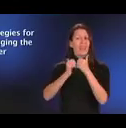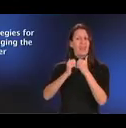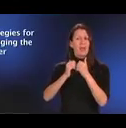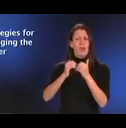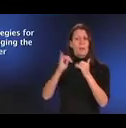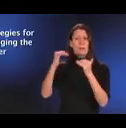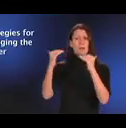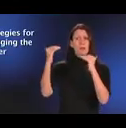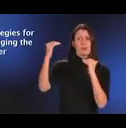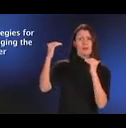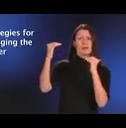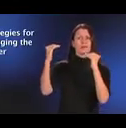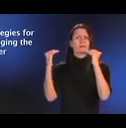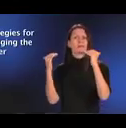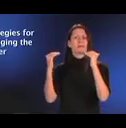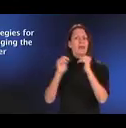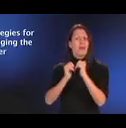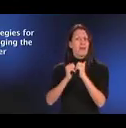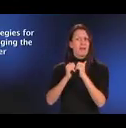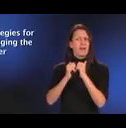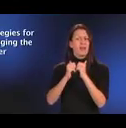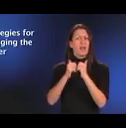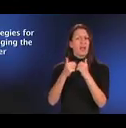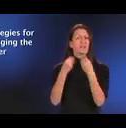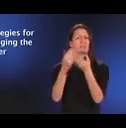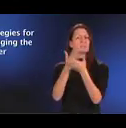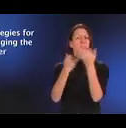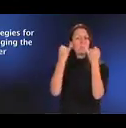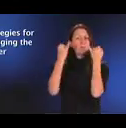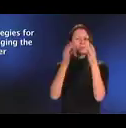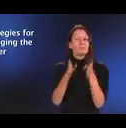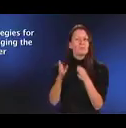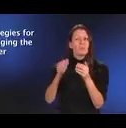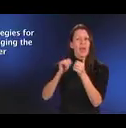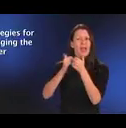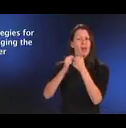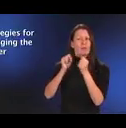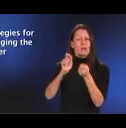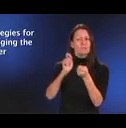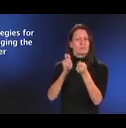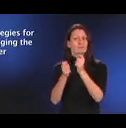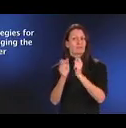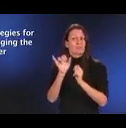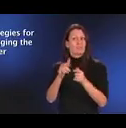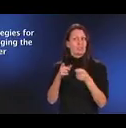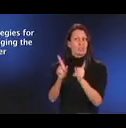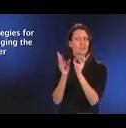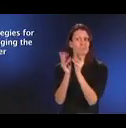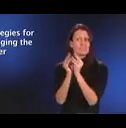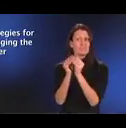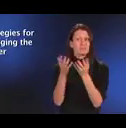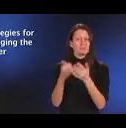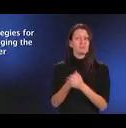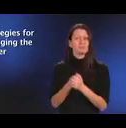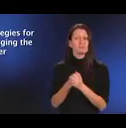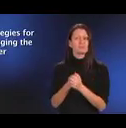Here are some strategies for changing the balance of power during meetings with psychiatrists.